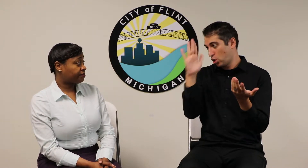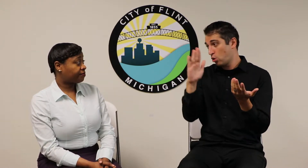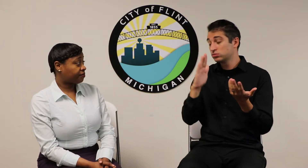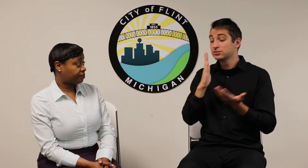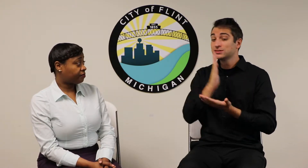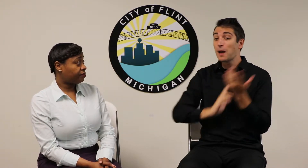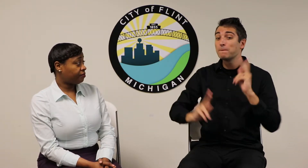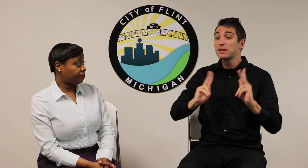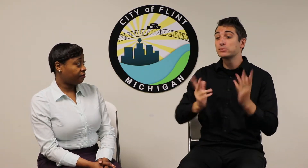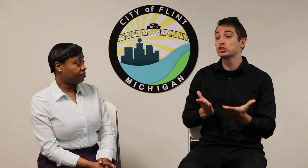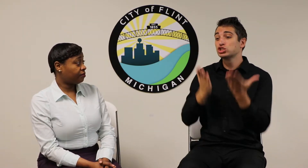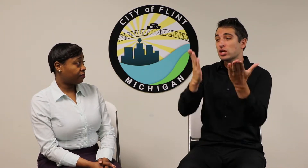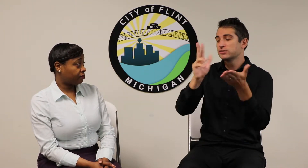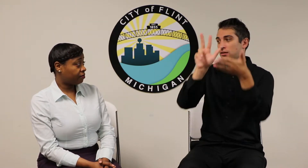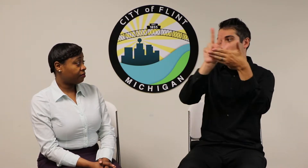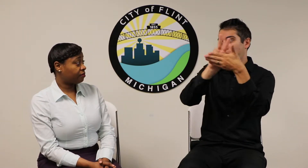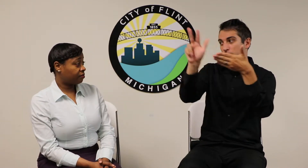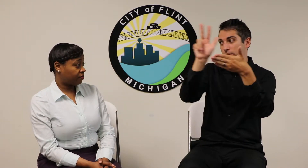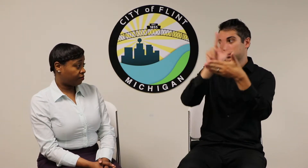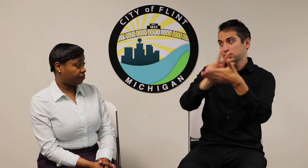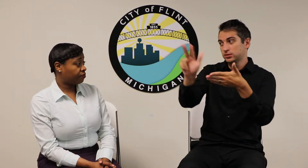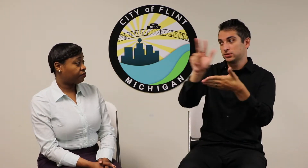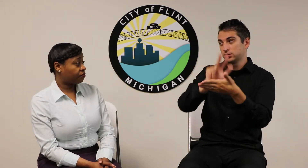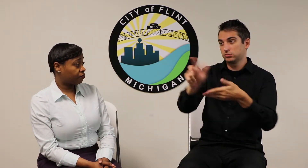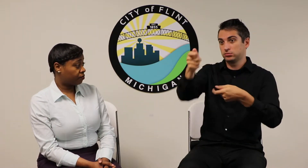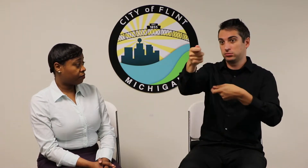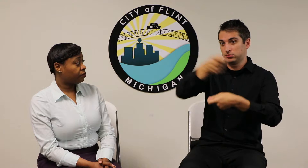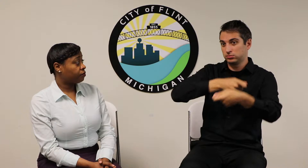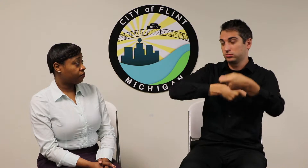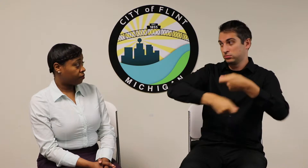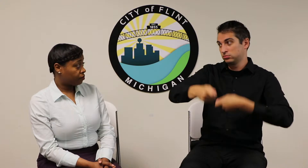weeks would be good. Additionally as Dr. Reynolds was saying you have to make